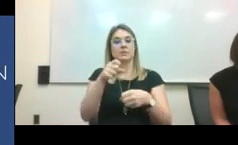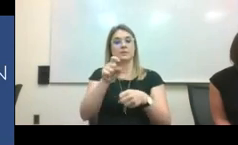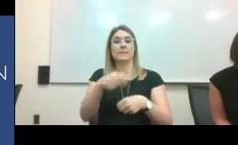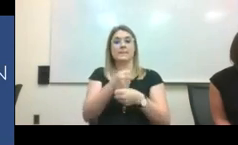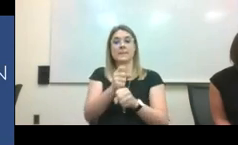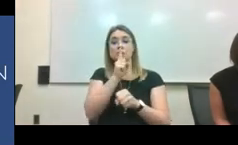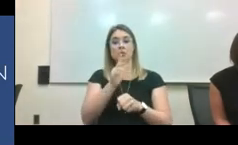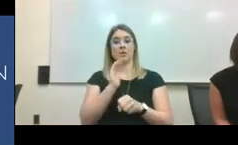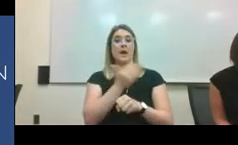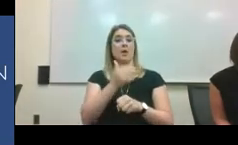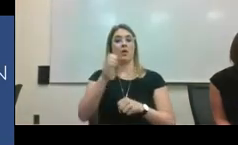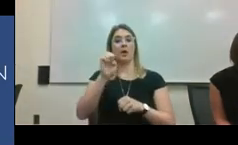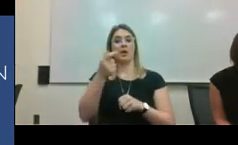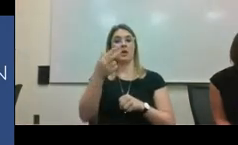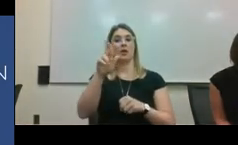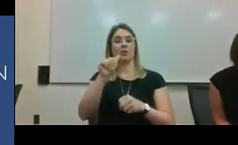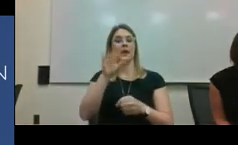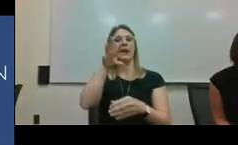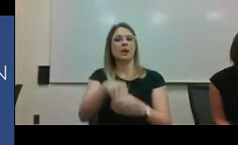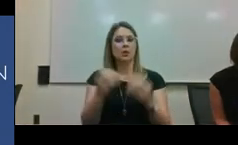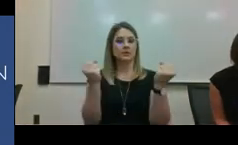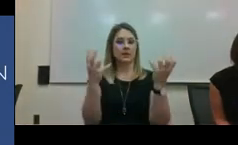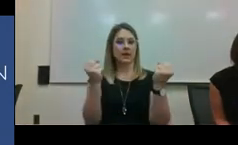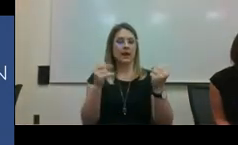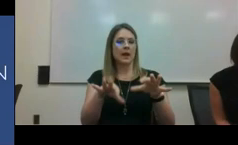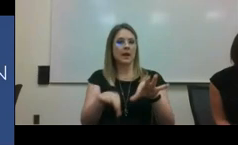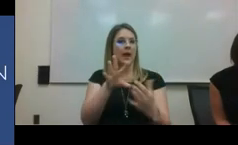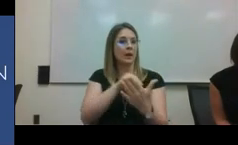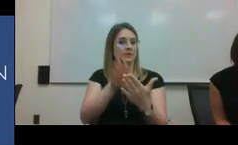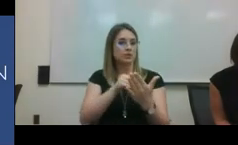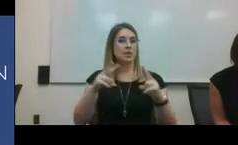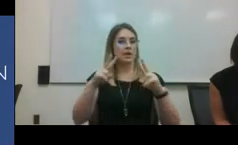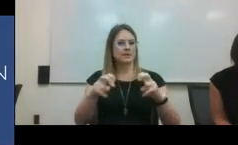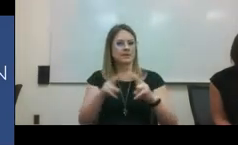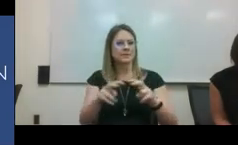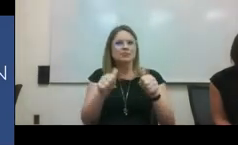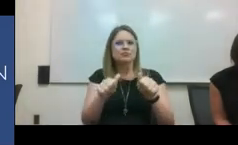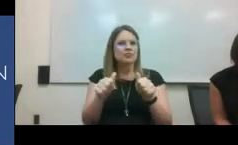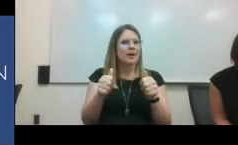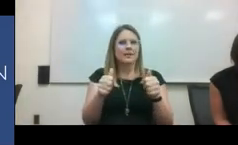also included some sign language acquisition assessment to try and figure out where are these students just in terms